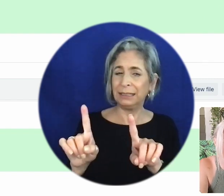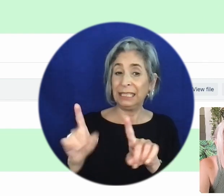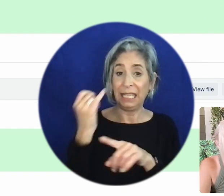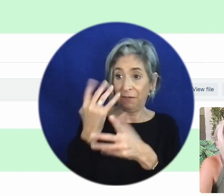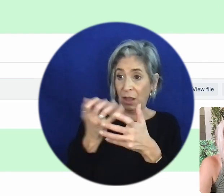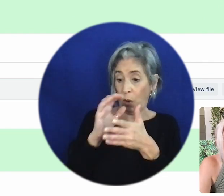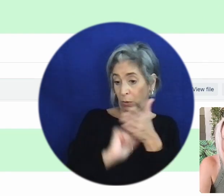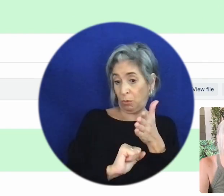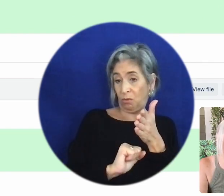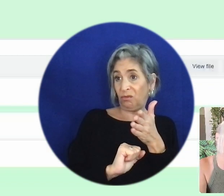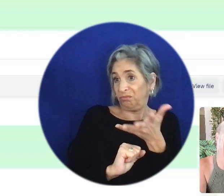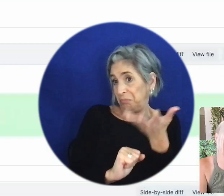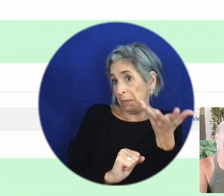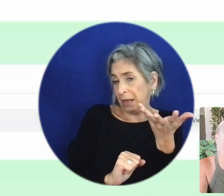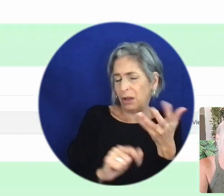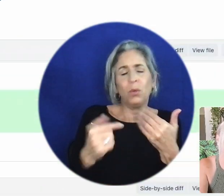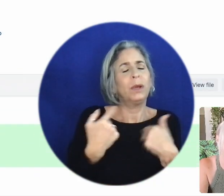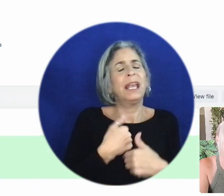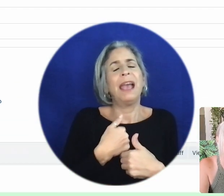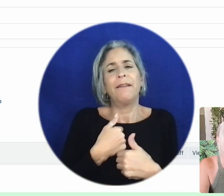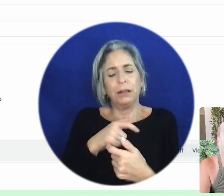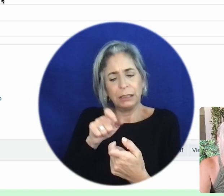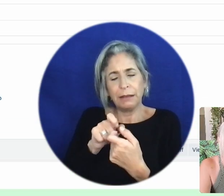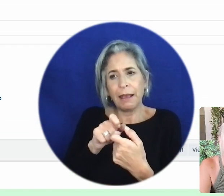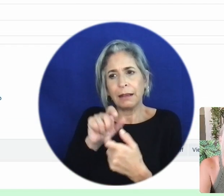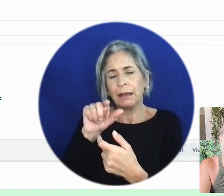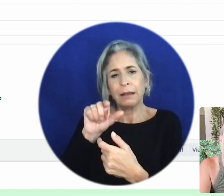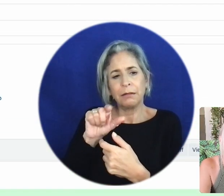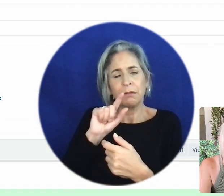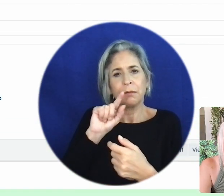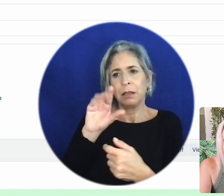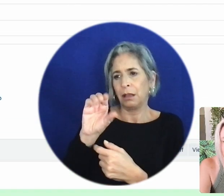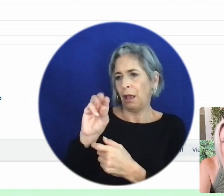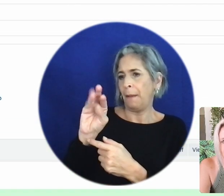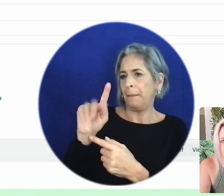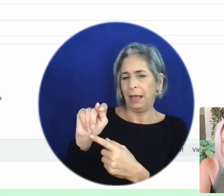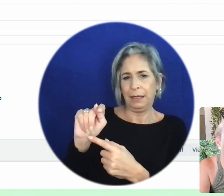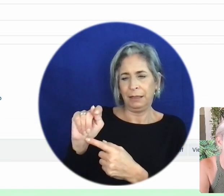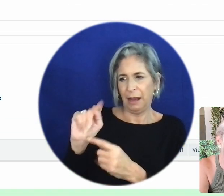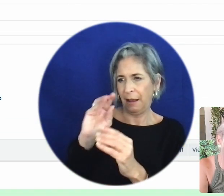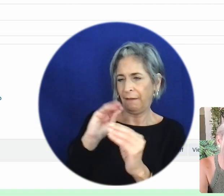but let's say they do want it removed. We have our exact commits that we can take out